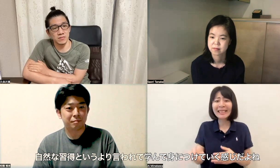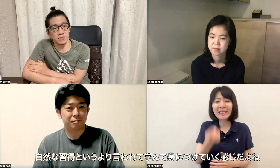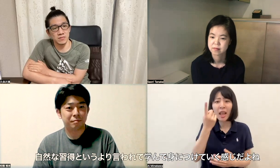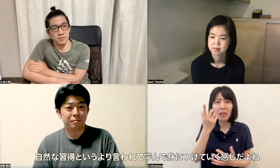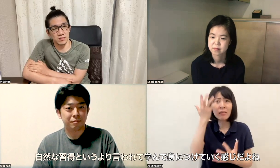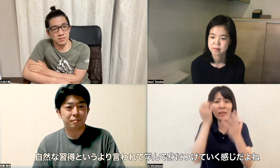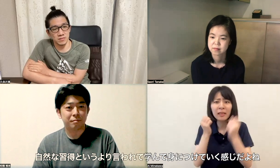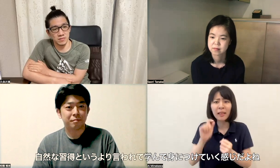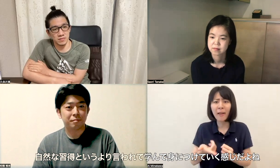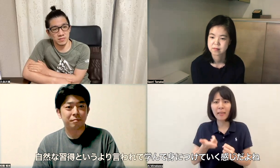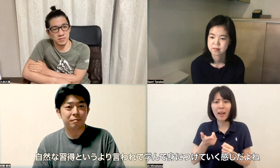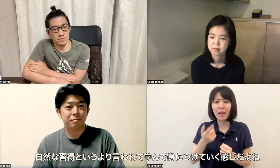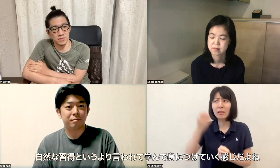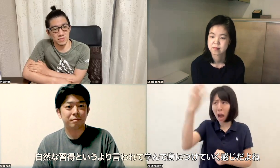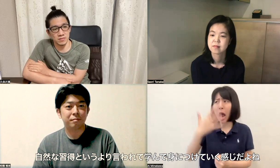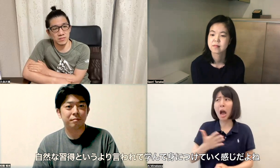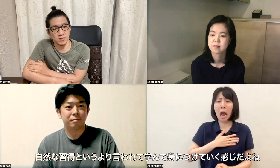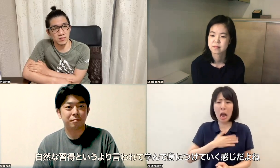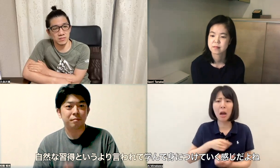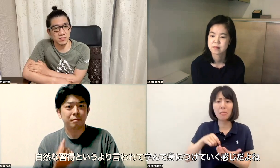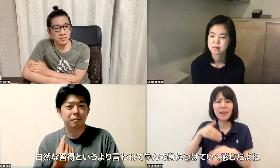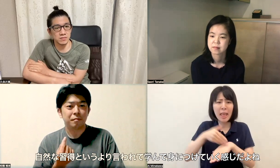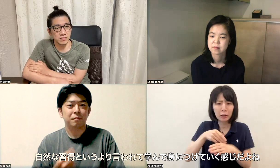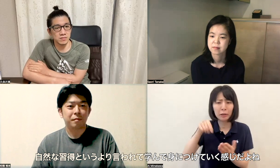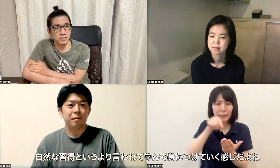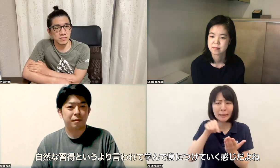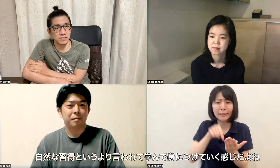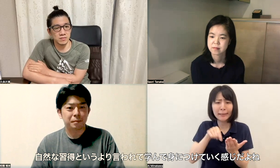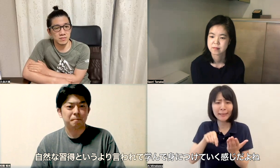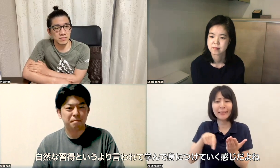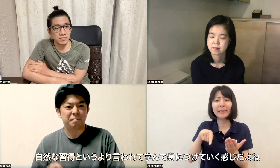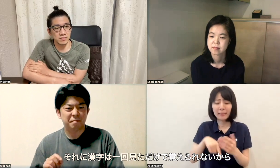We can say it’s an acquisition by education.